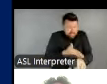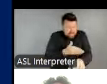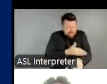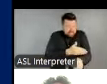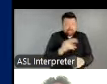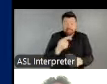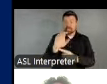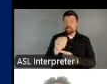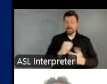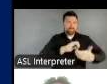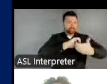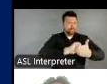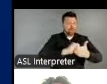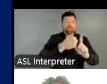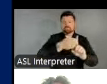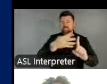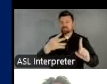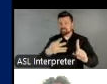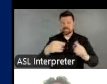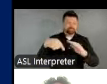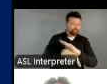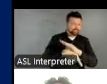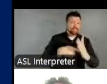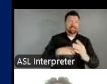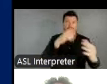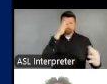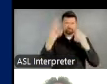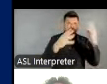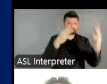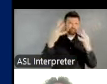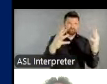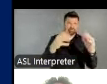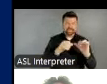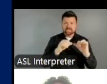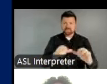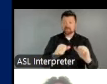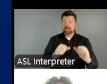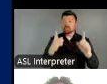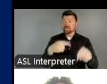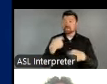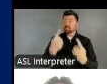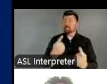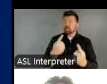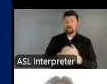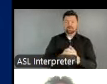Expansion, and Innovation. Over the last several years, we've witnessed a promising evolution in